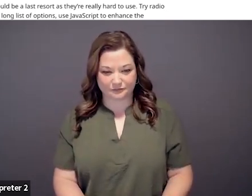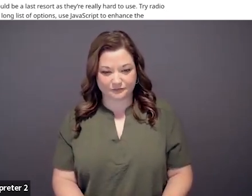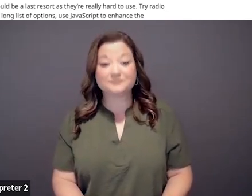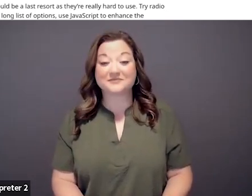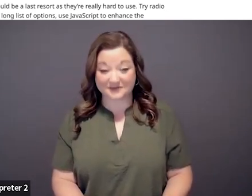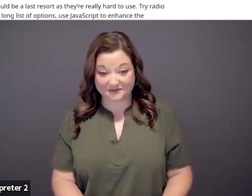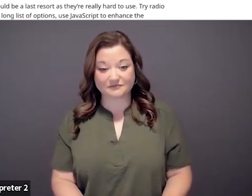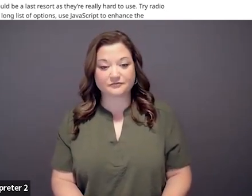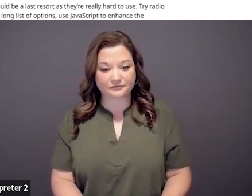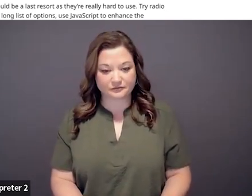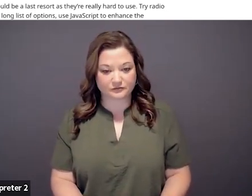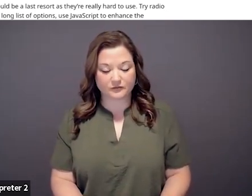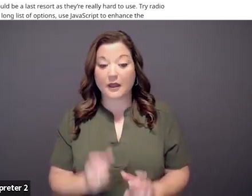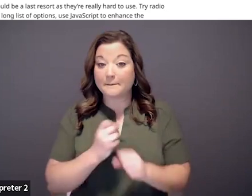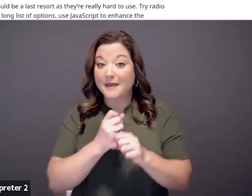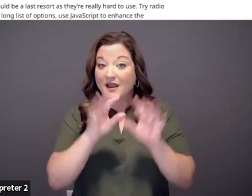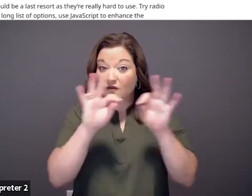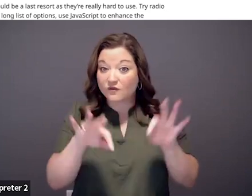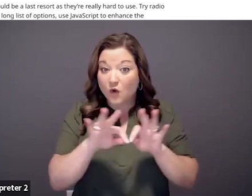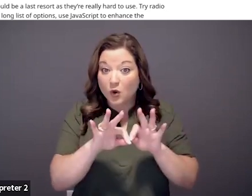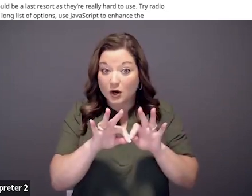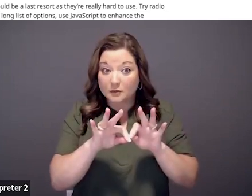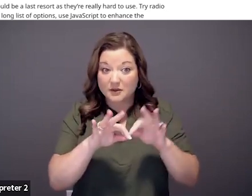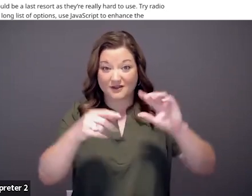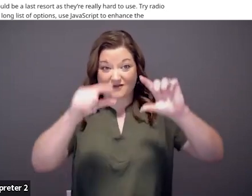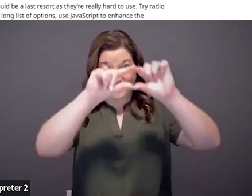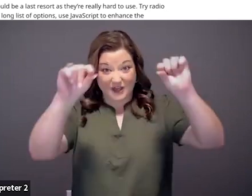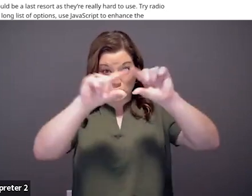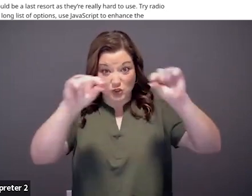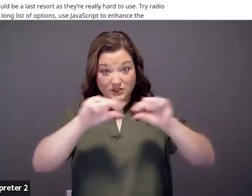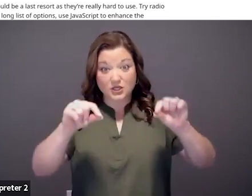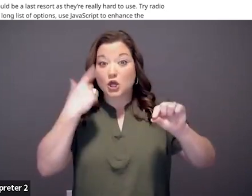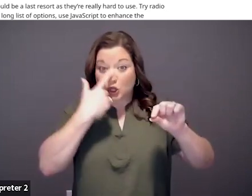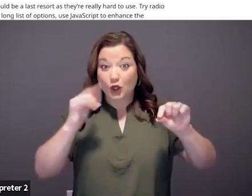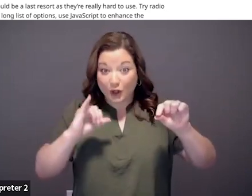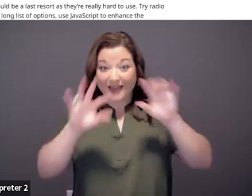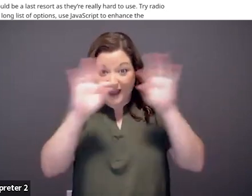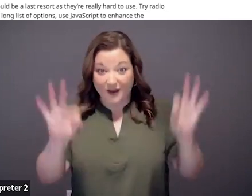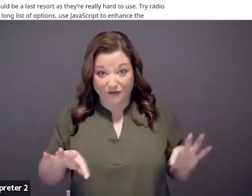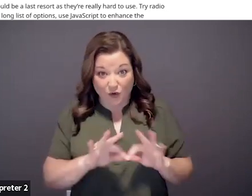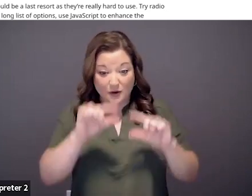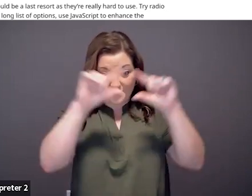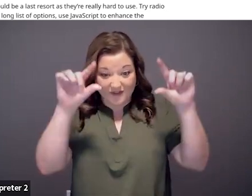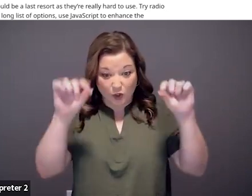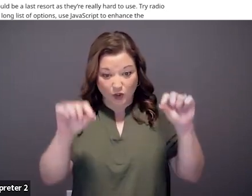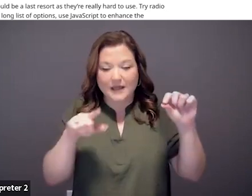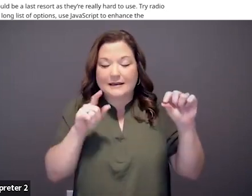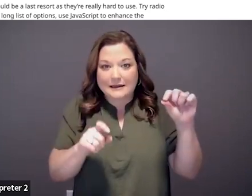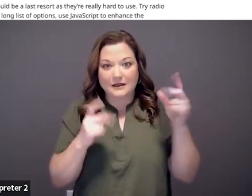Make form fields look like form fields. Form fields need to be visually distinguishable from their background.